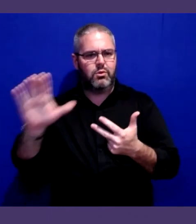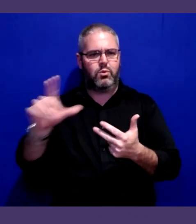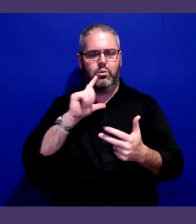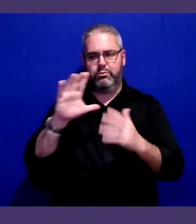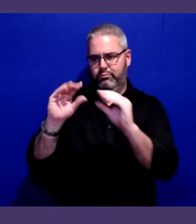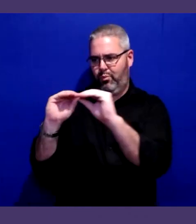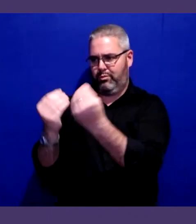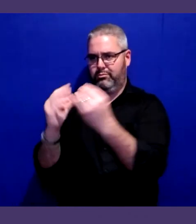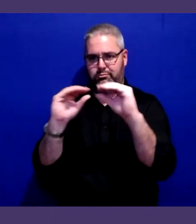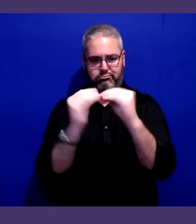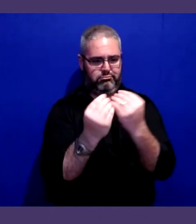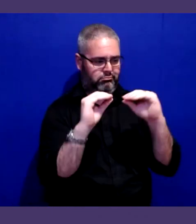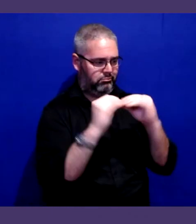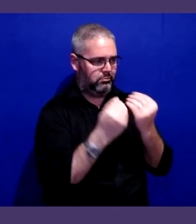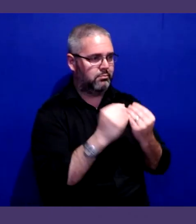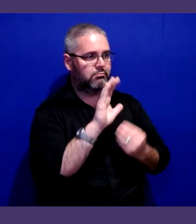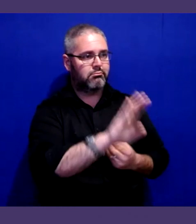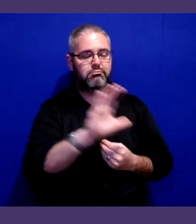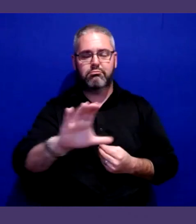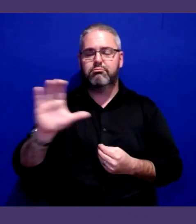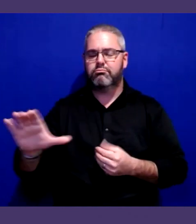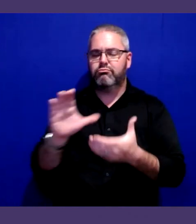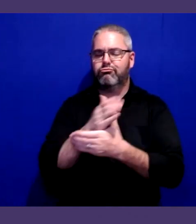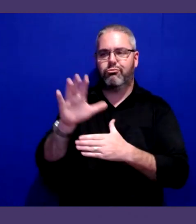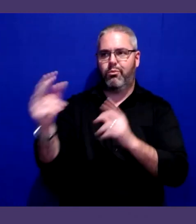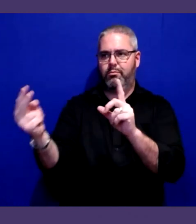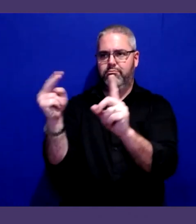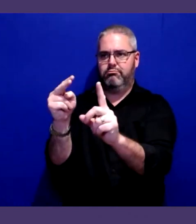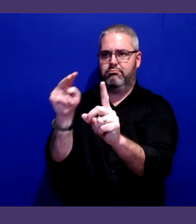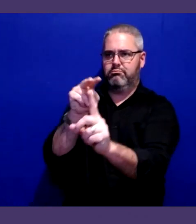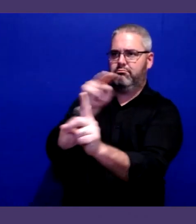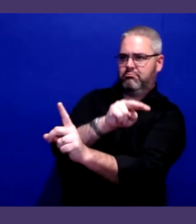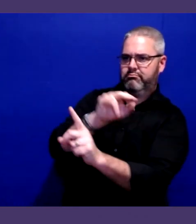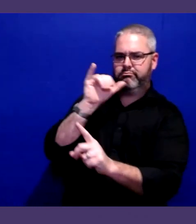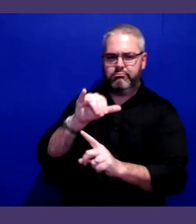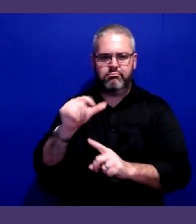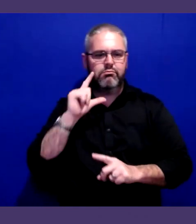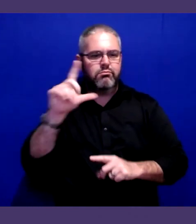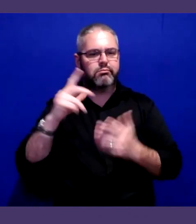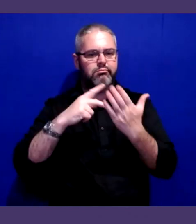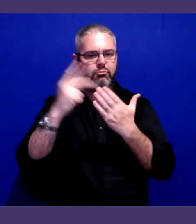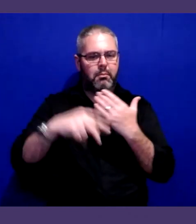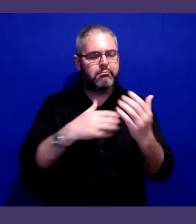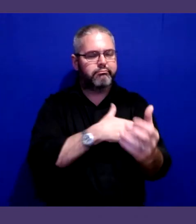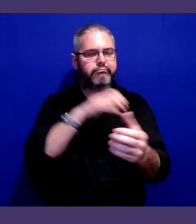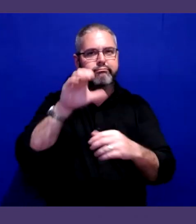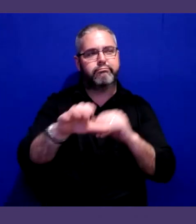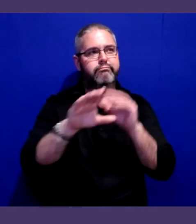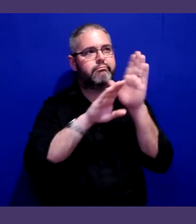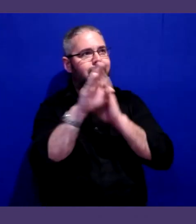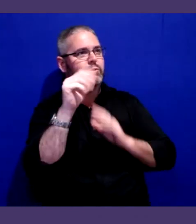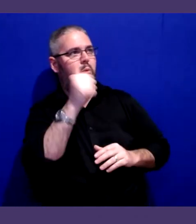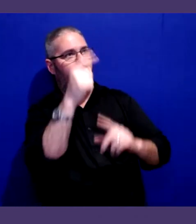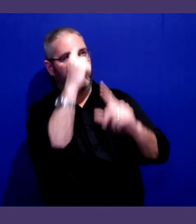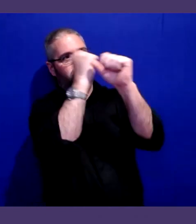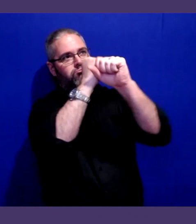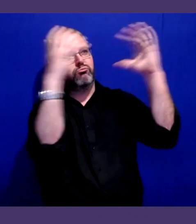And they're here to share their perspectives on empowering the developers of tomorrow. So, let's jump right into it and explore what lies ahead.